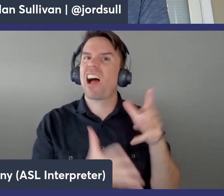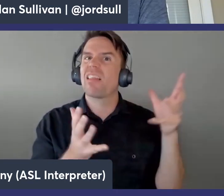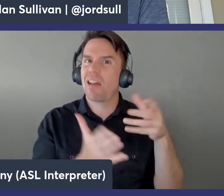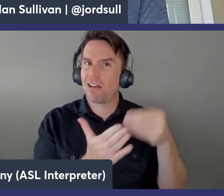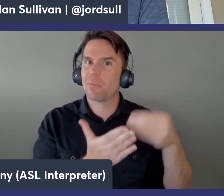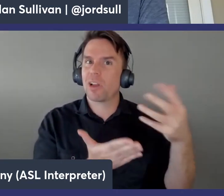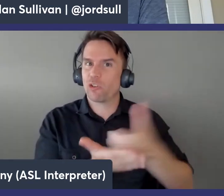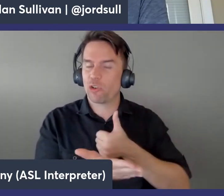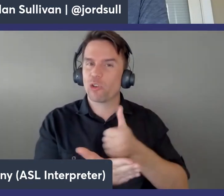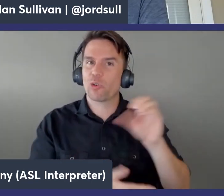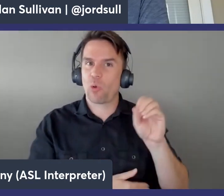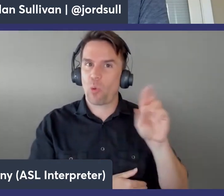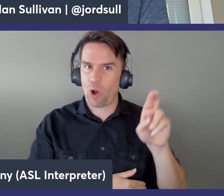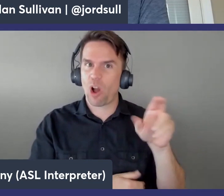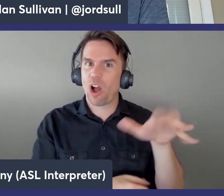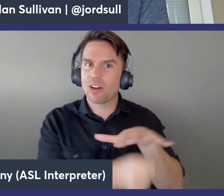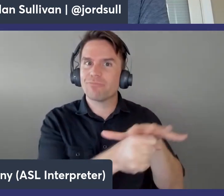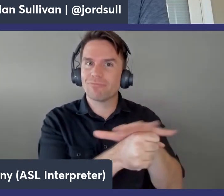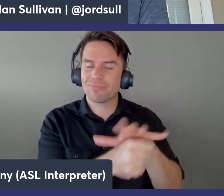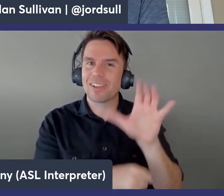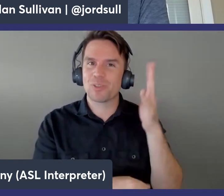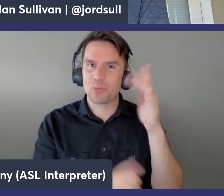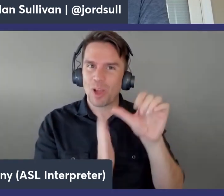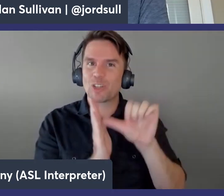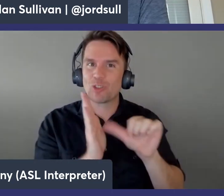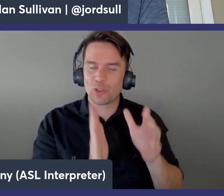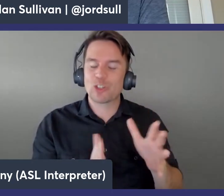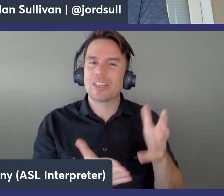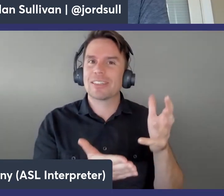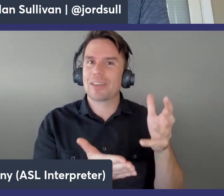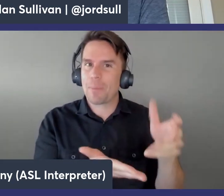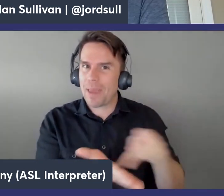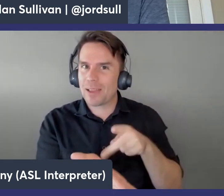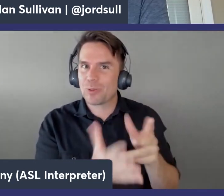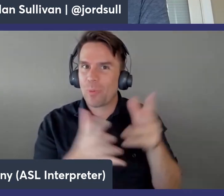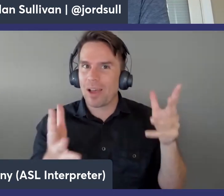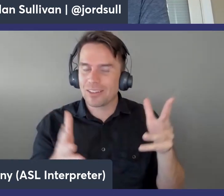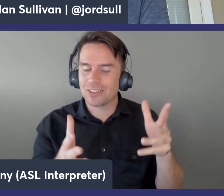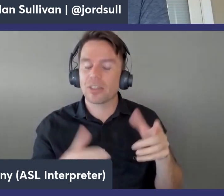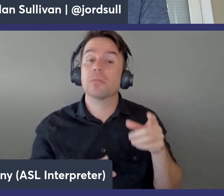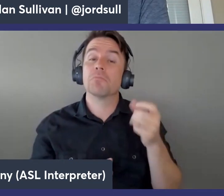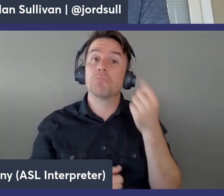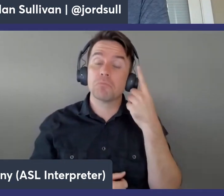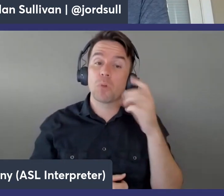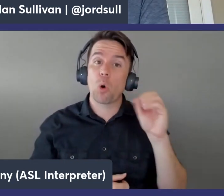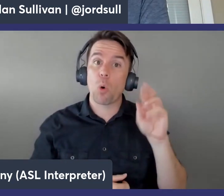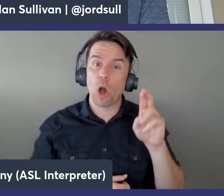But they're notoriously inefficient. And if you can improve the efficiency of an OR suite by even five or 10%,